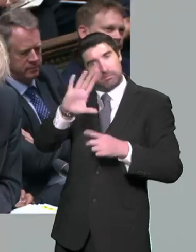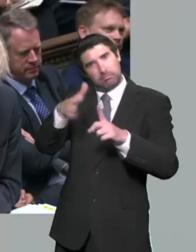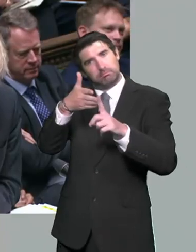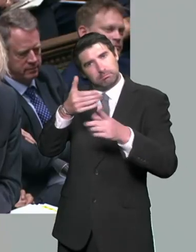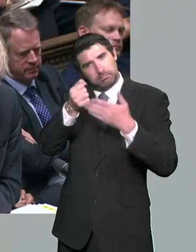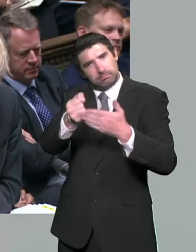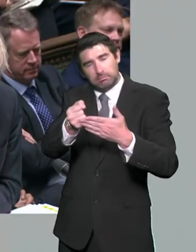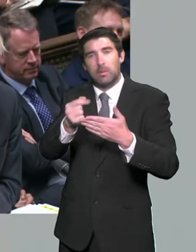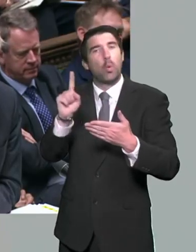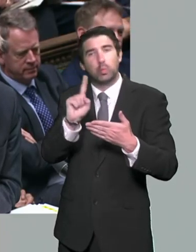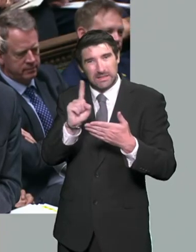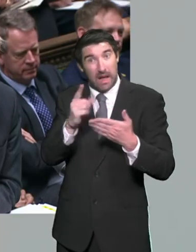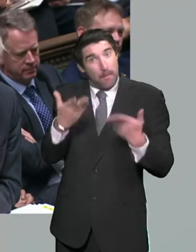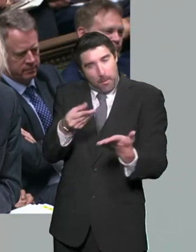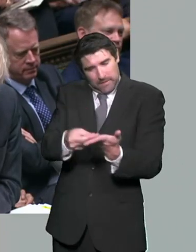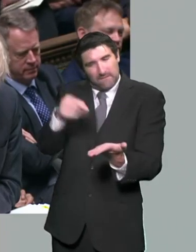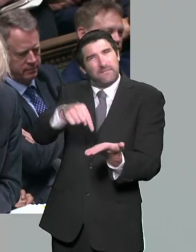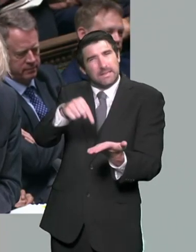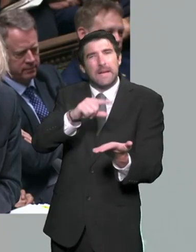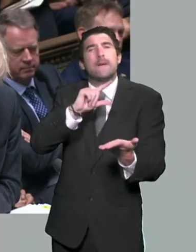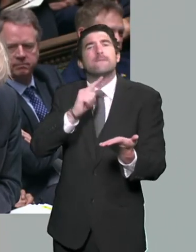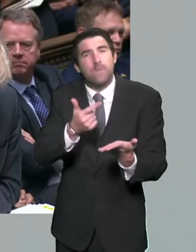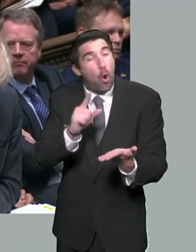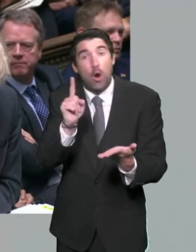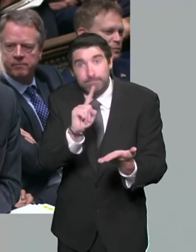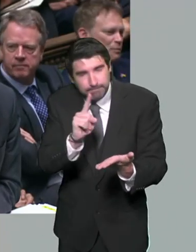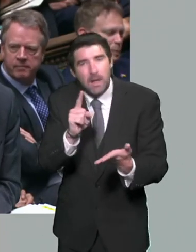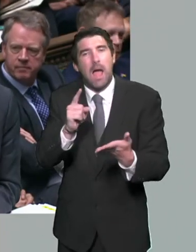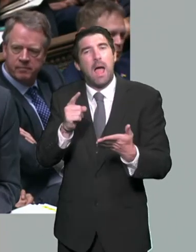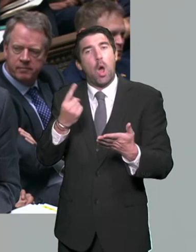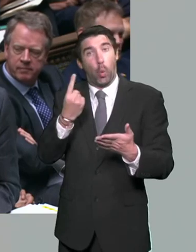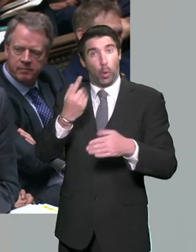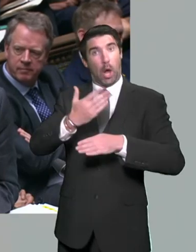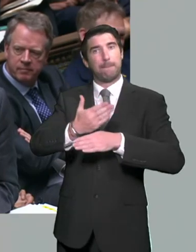authorities have the power to provide discretionary payments equivalent to maternity allowance